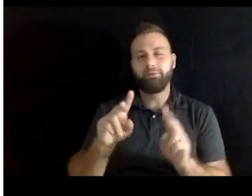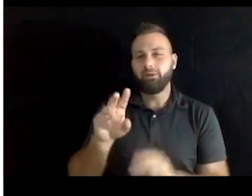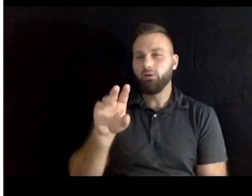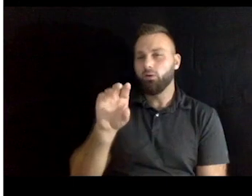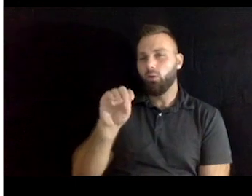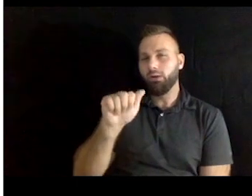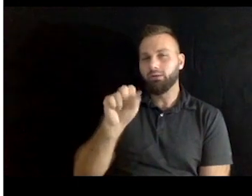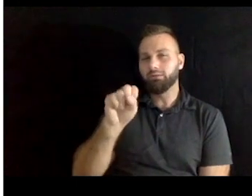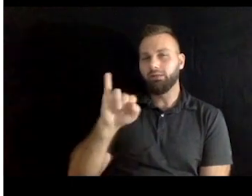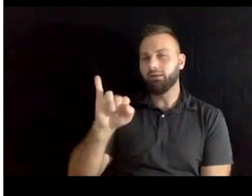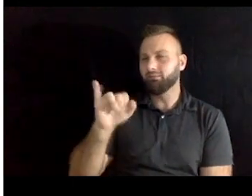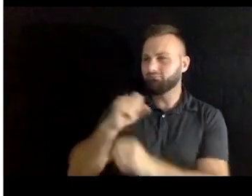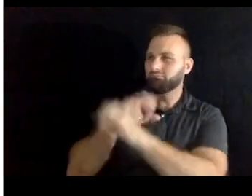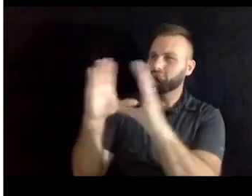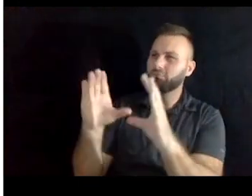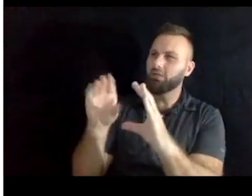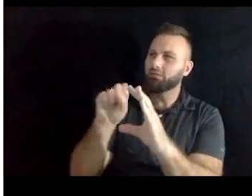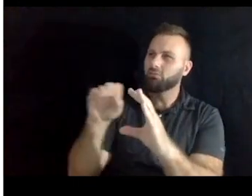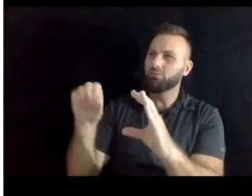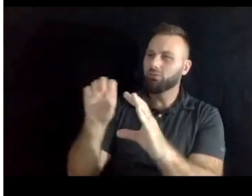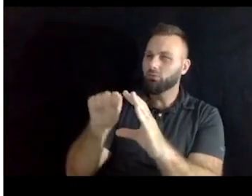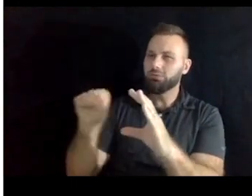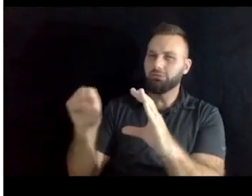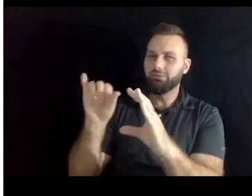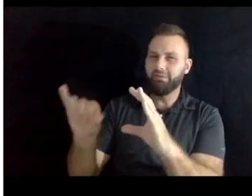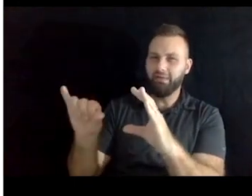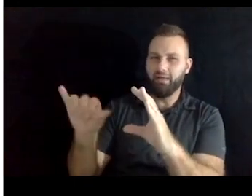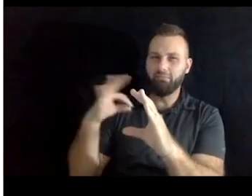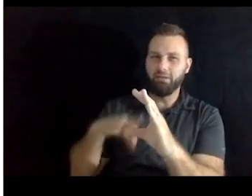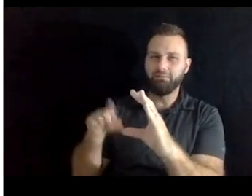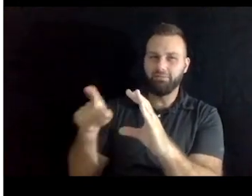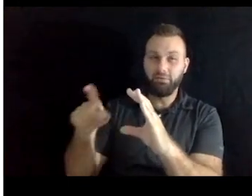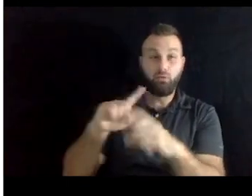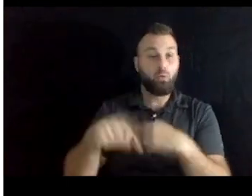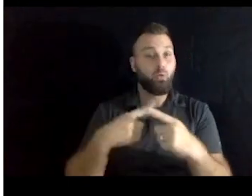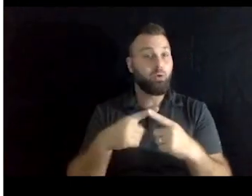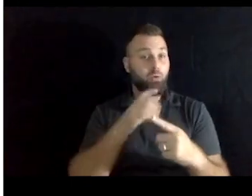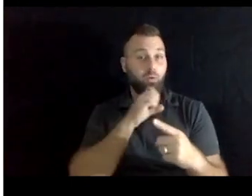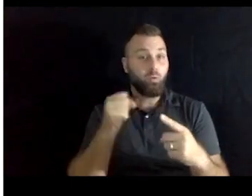they think about Social Security benefits that you receive when you.